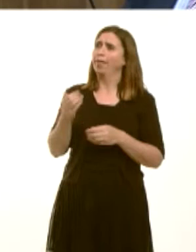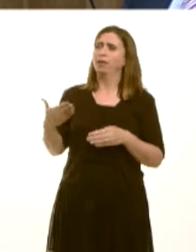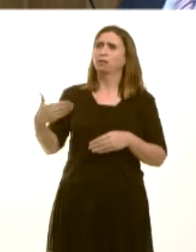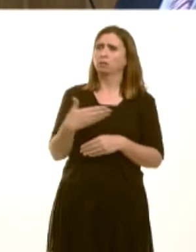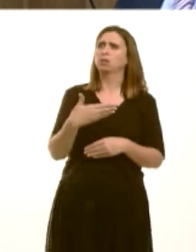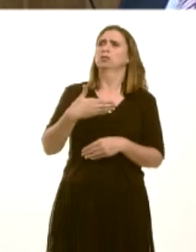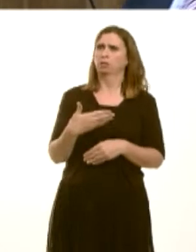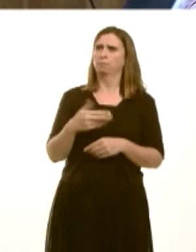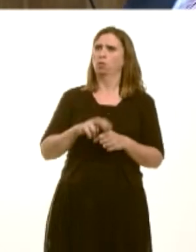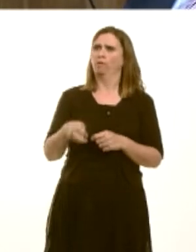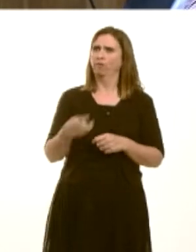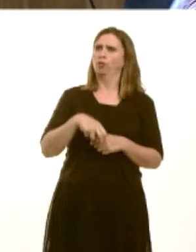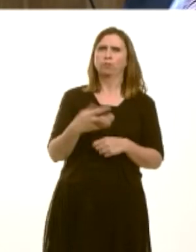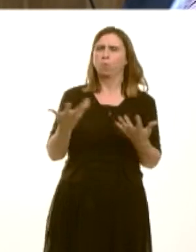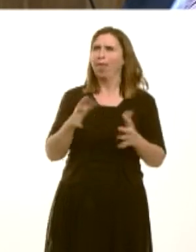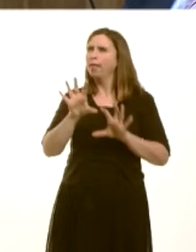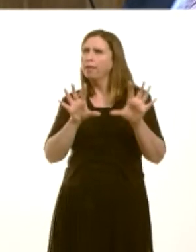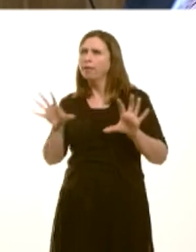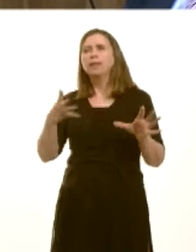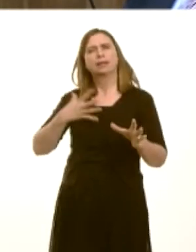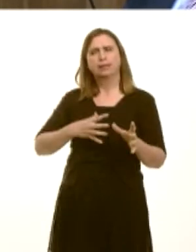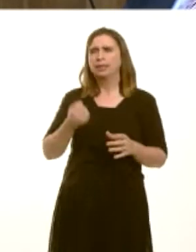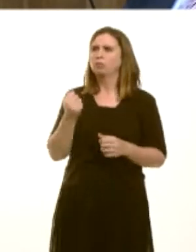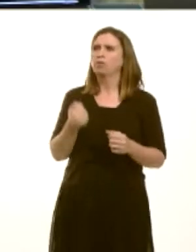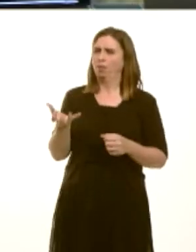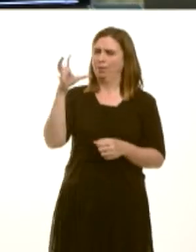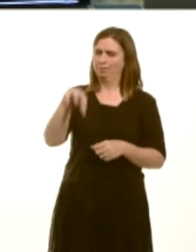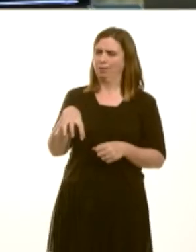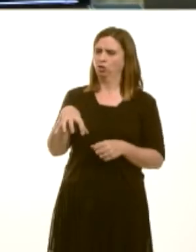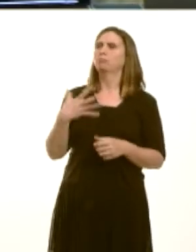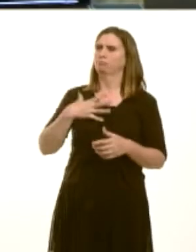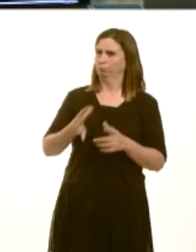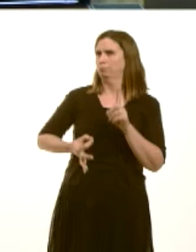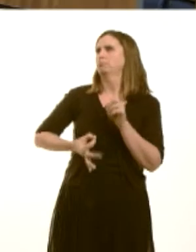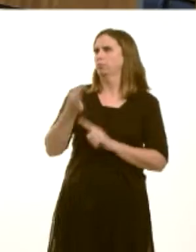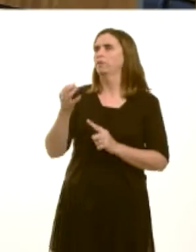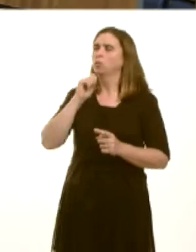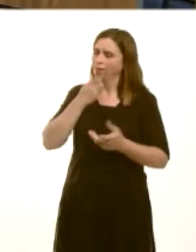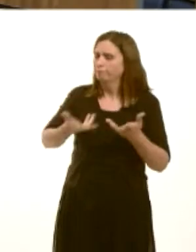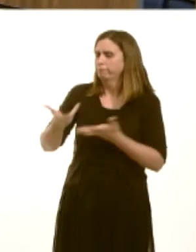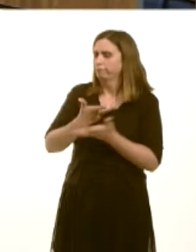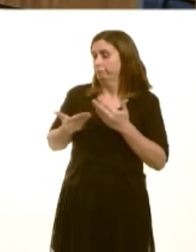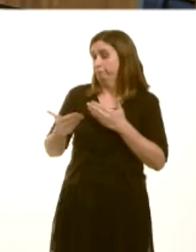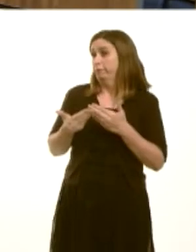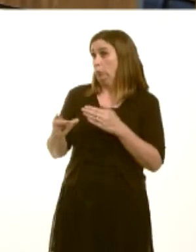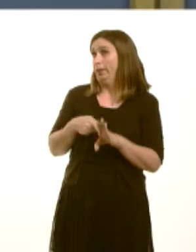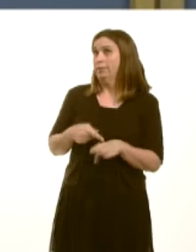gorsafoedd trenau Cymru, a bydd hwnnwín rhan oír trafodaethau dros y blynyddoedd nesaf.